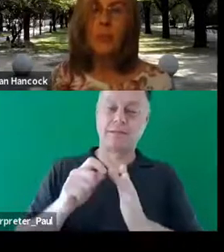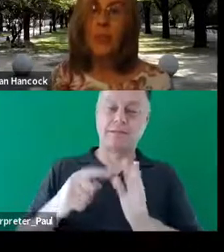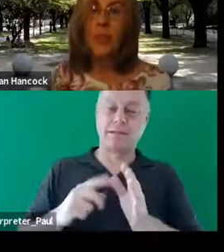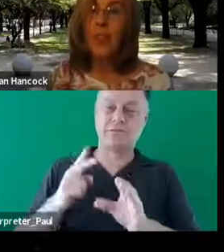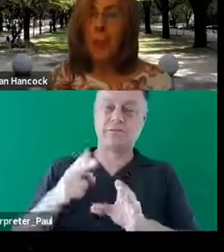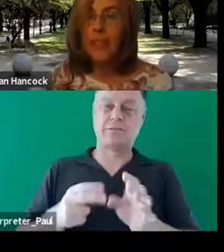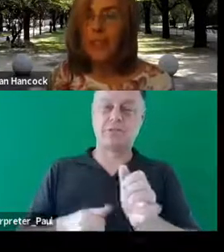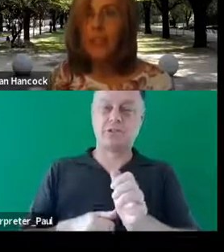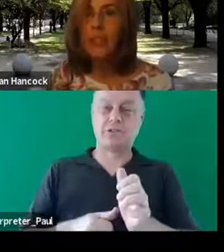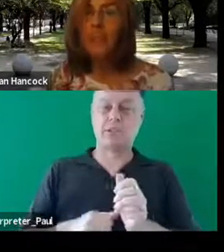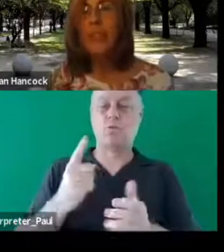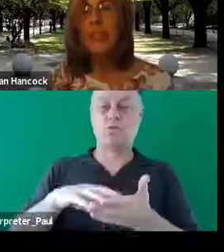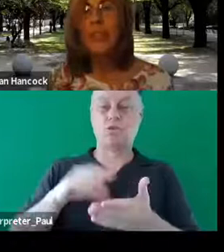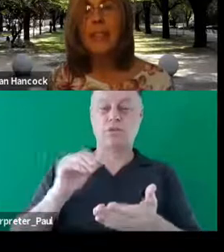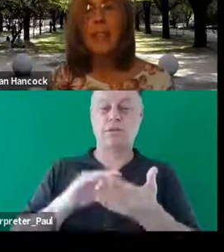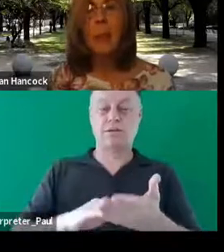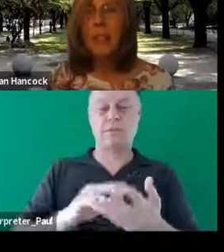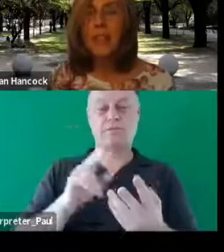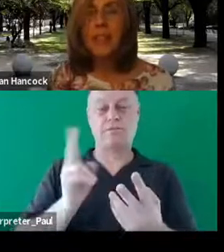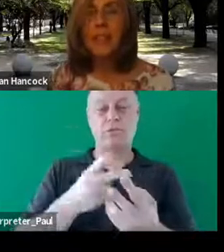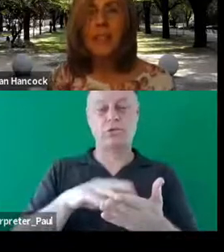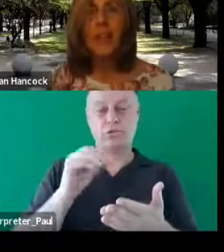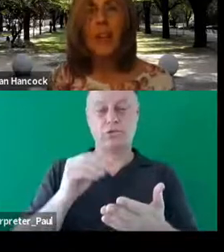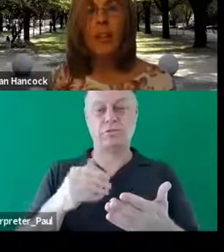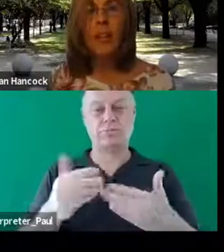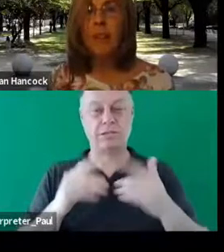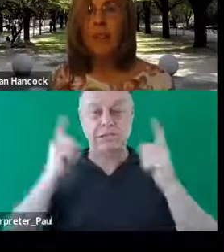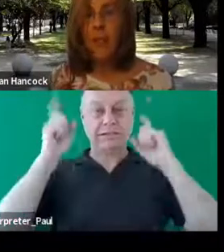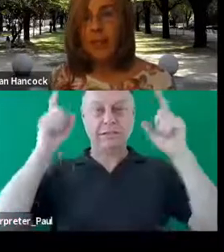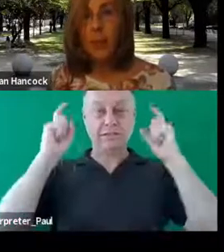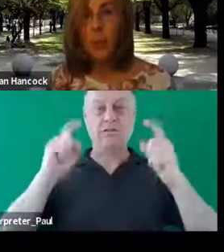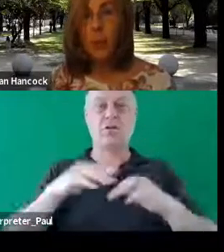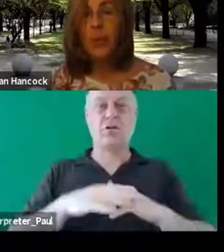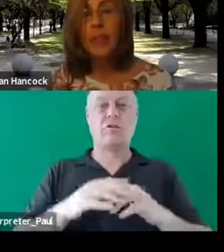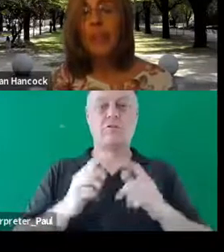with their orientation to university, managing their anxieties about their academic work,